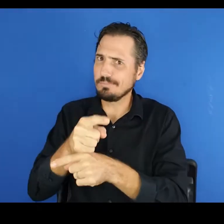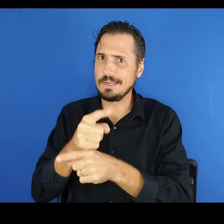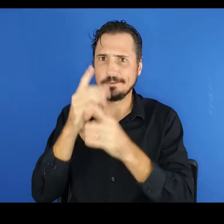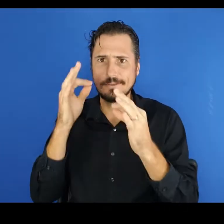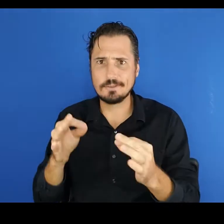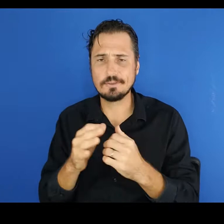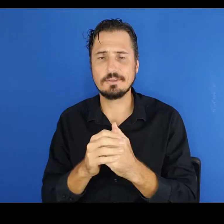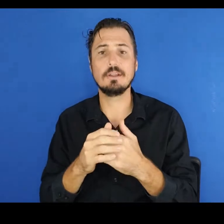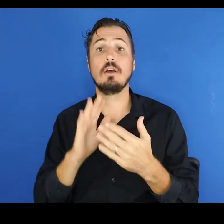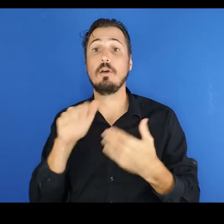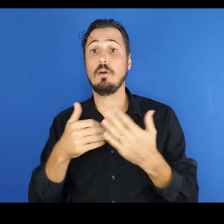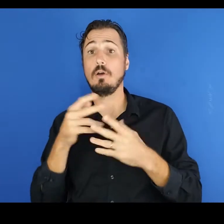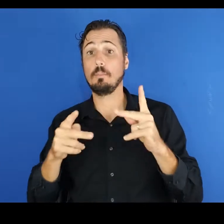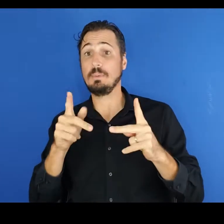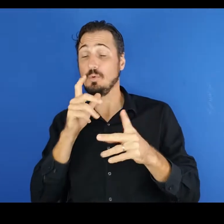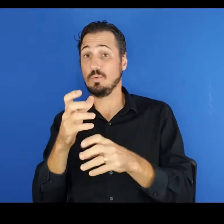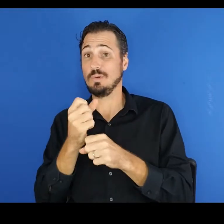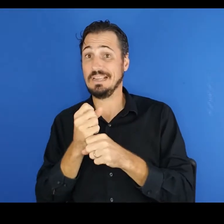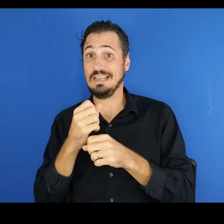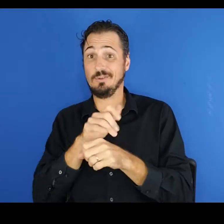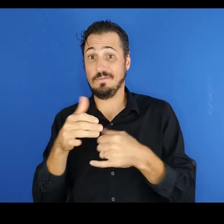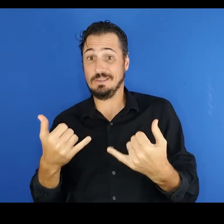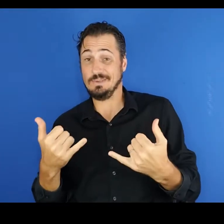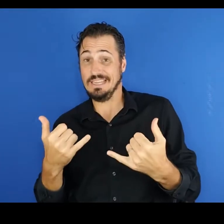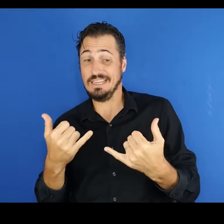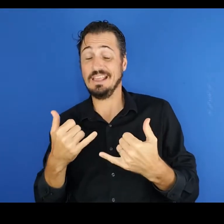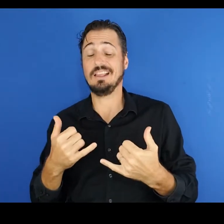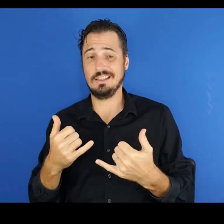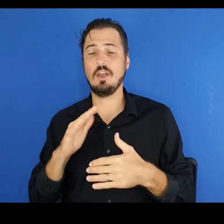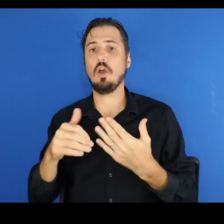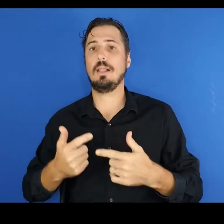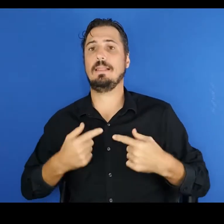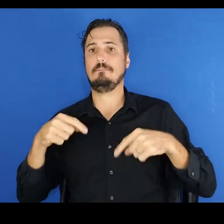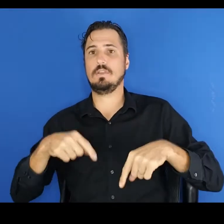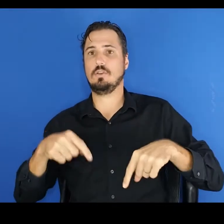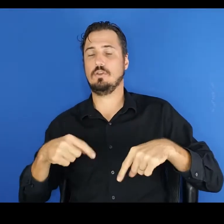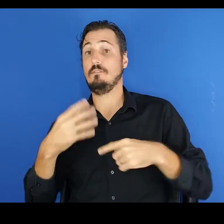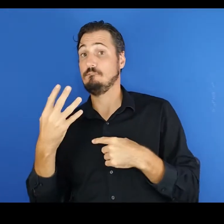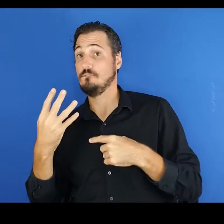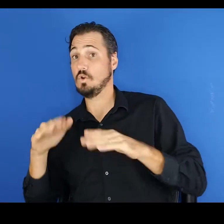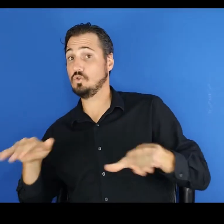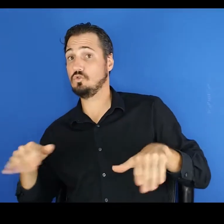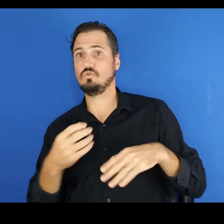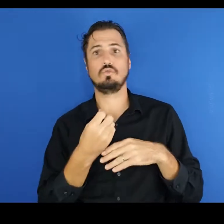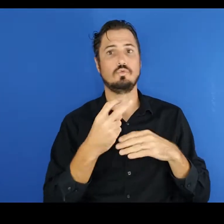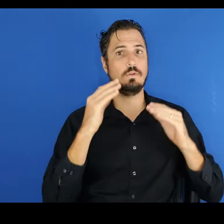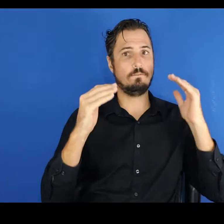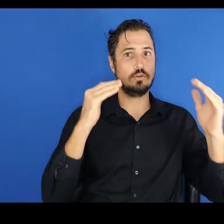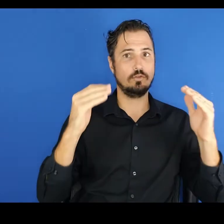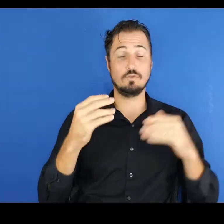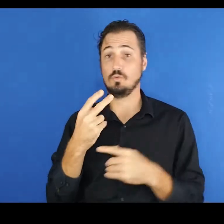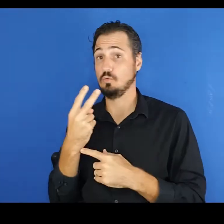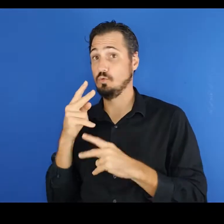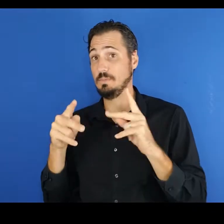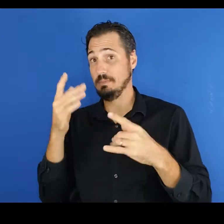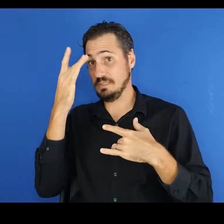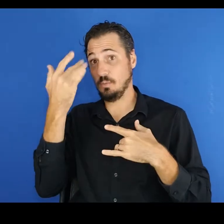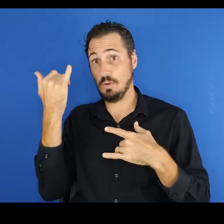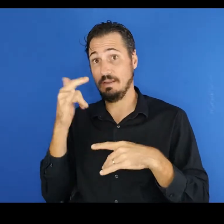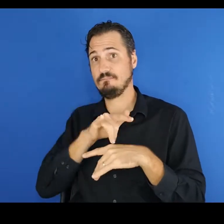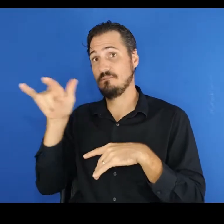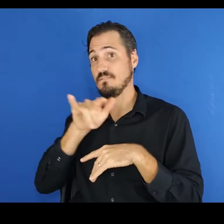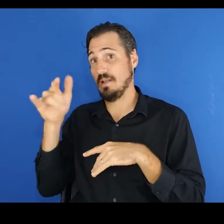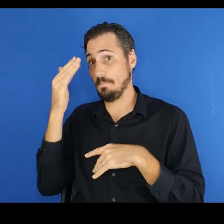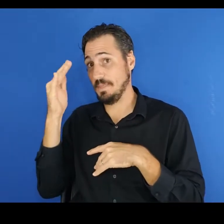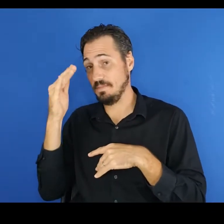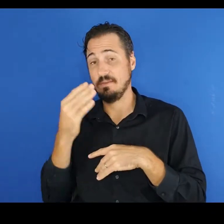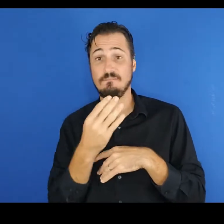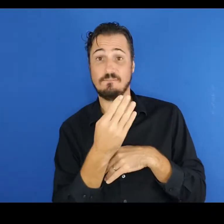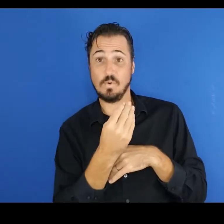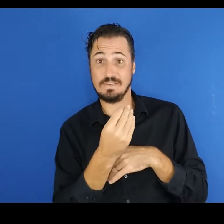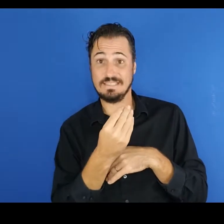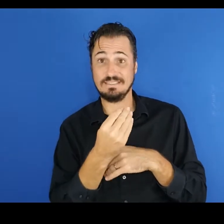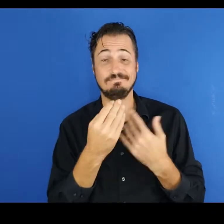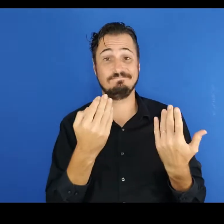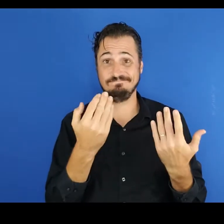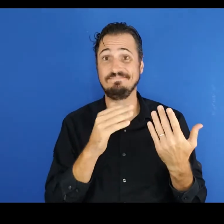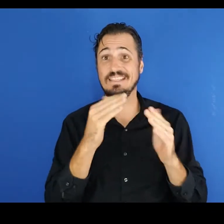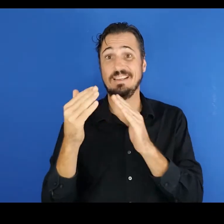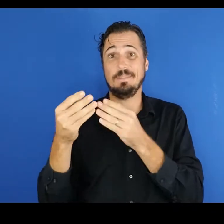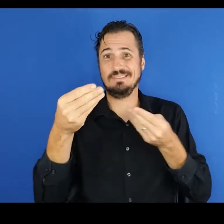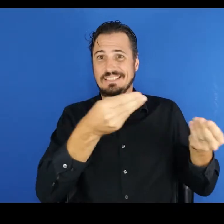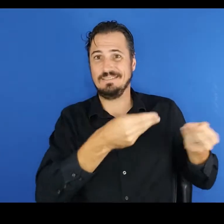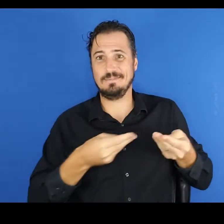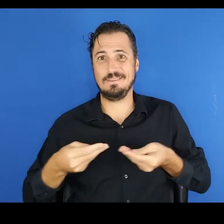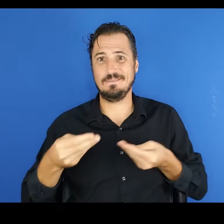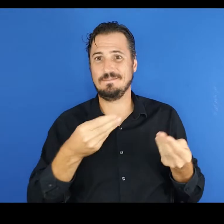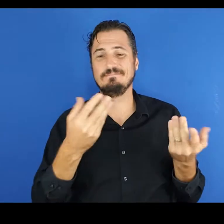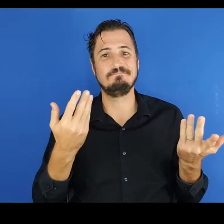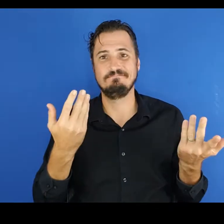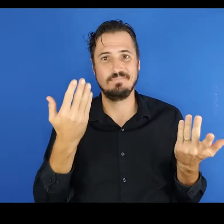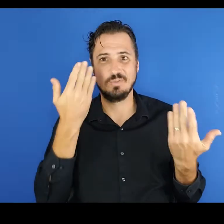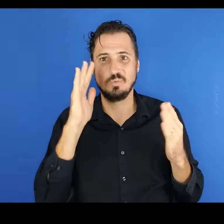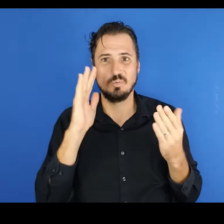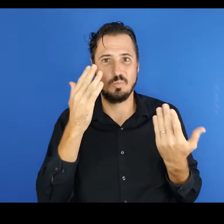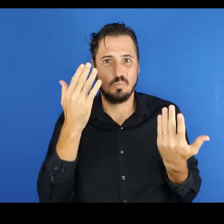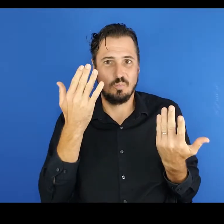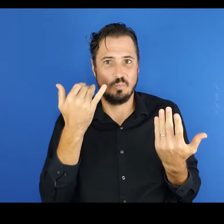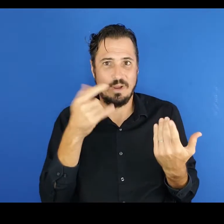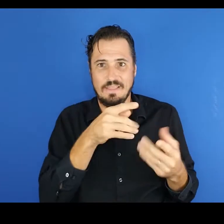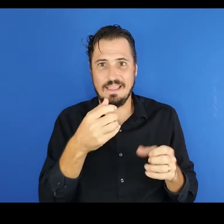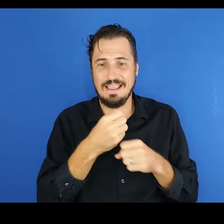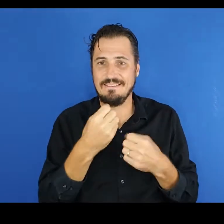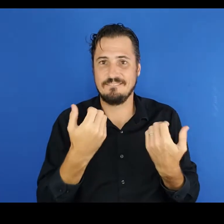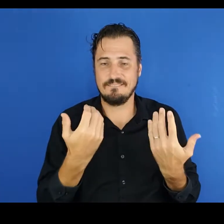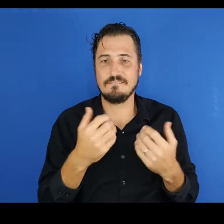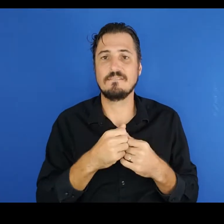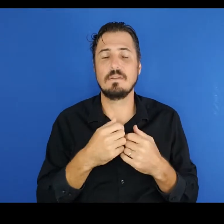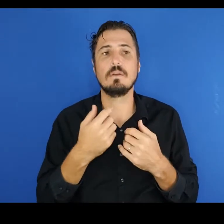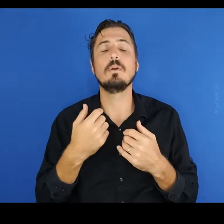All 16 of today’s new cases are Kauai residents, 4 children and 12 adults. Two of the cases are related to mainland travel. The remaining 14 cases are considered community acquired. We are